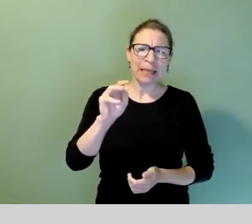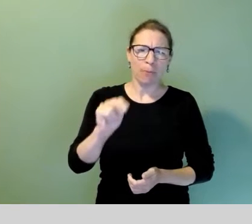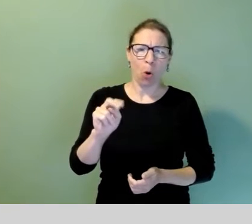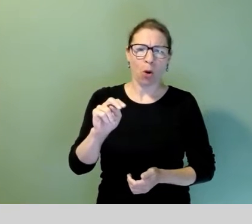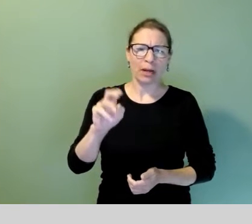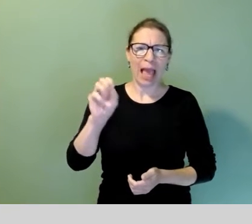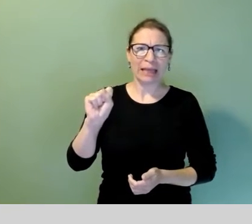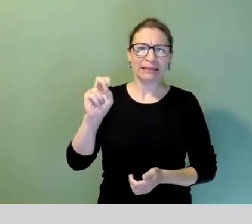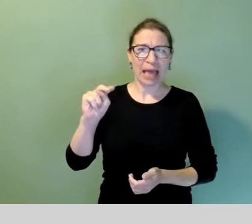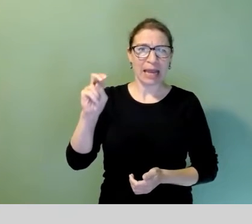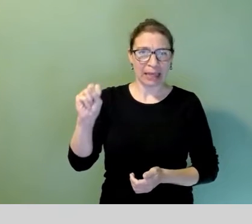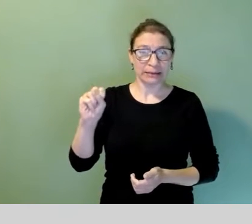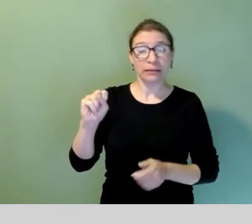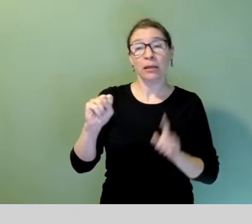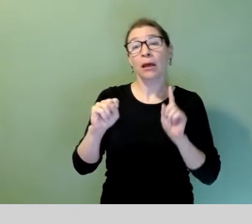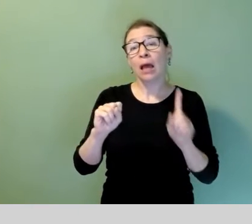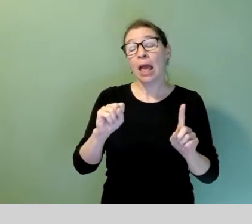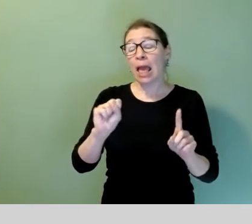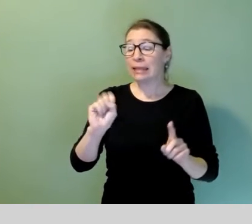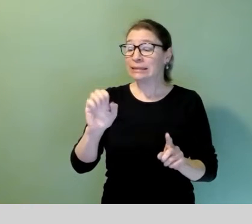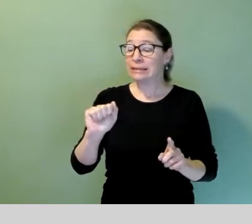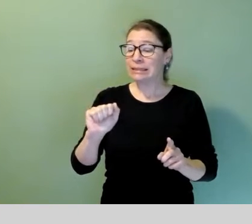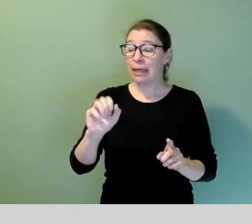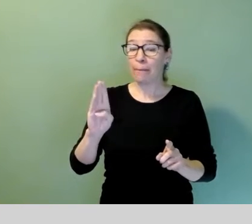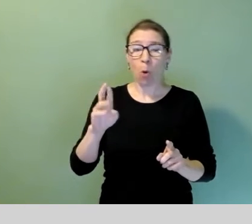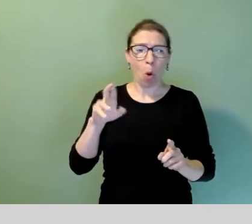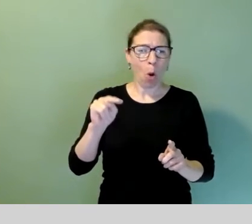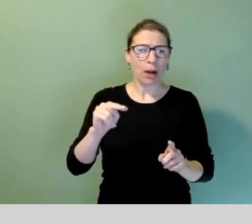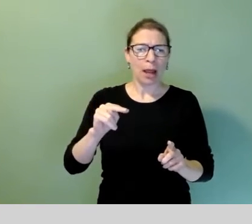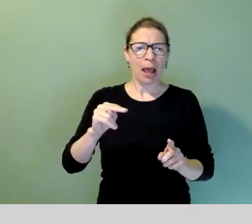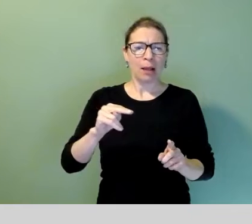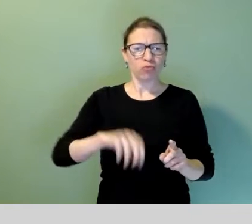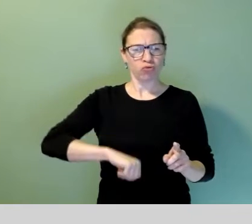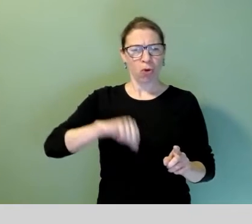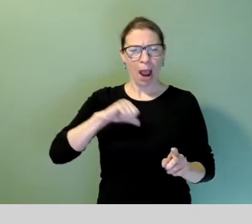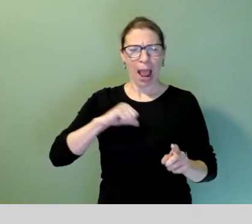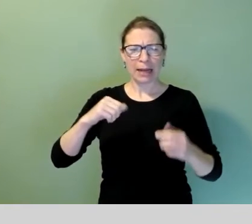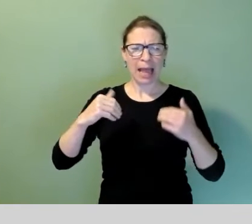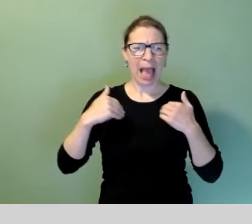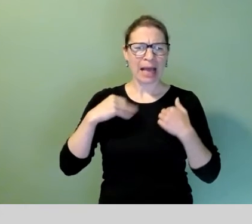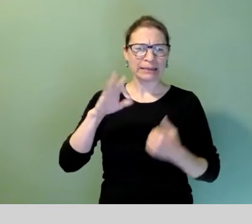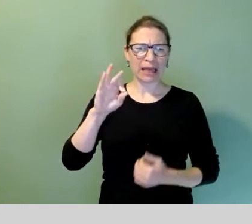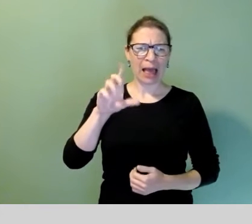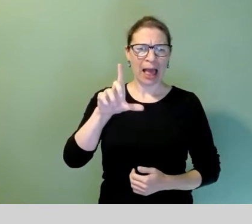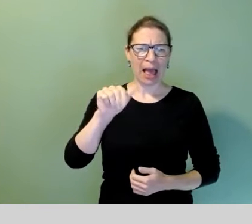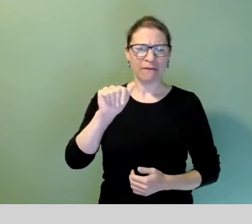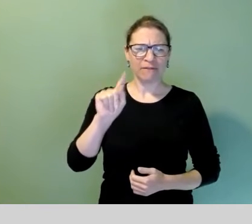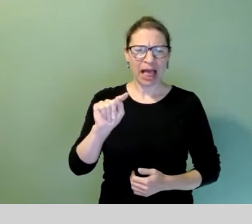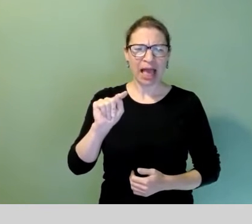Seaborn takes pride in having a flat namespace. And what that means is that all of its functionality